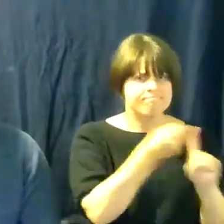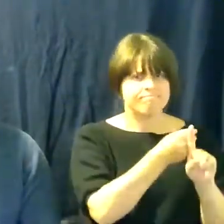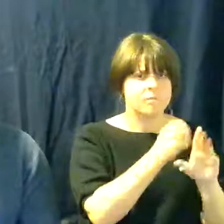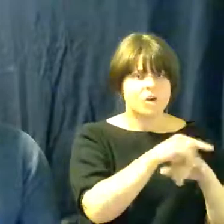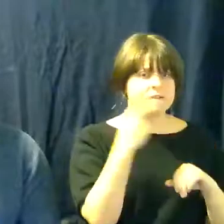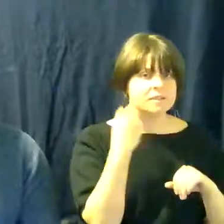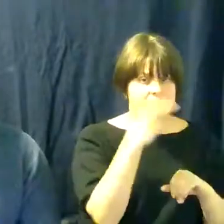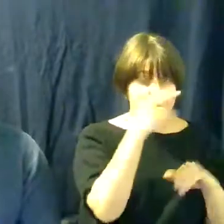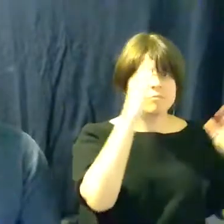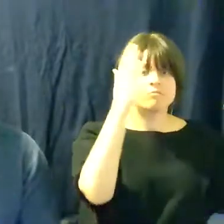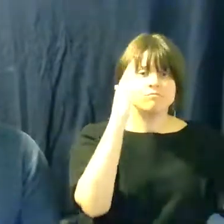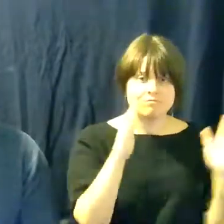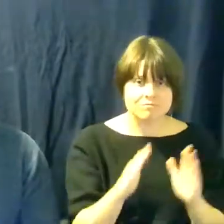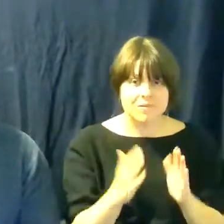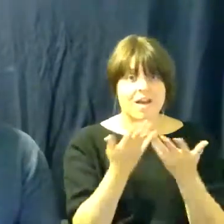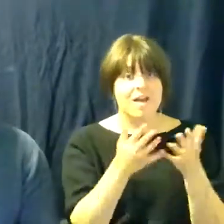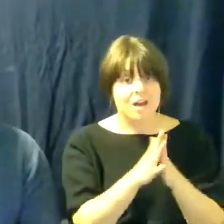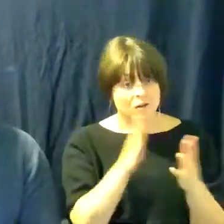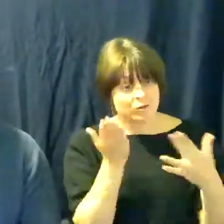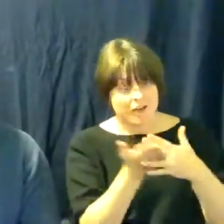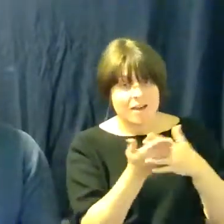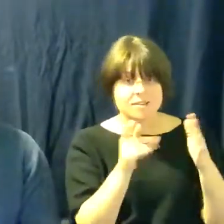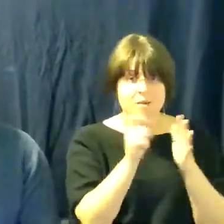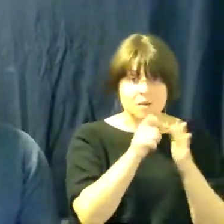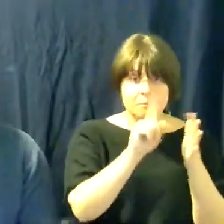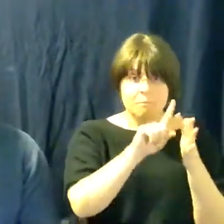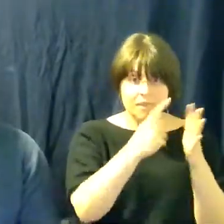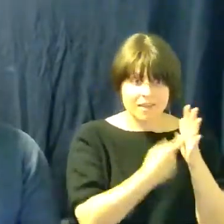development. Mentoring can help reduce the negative